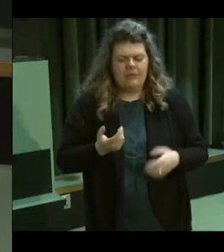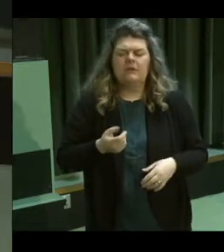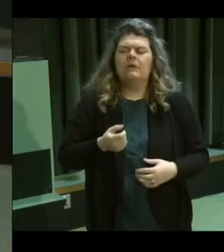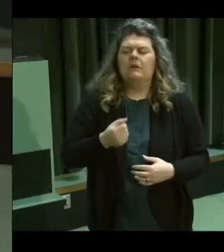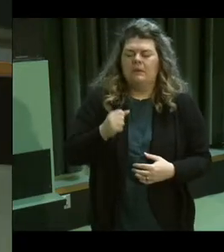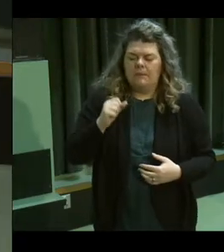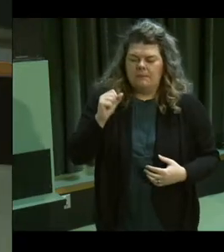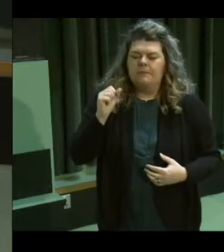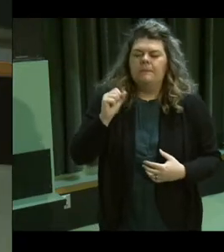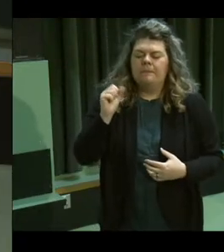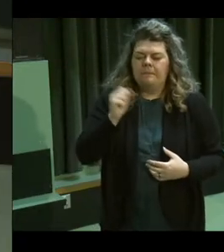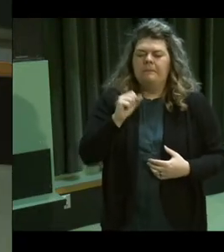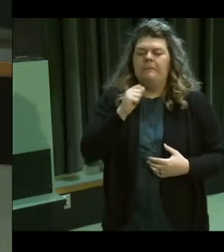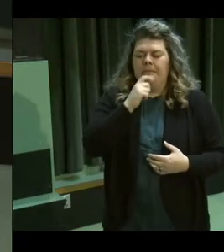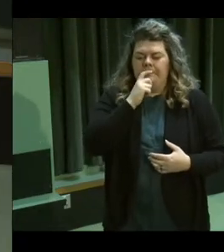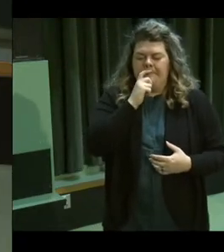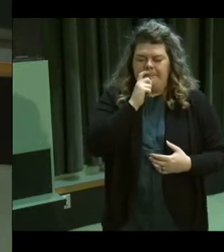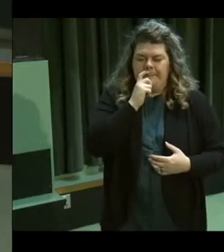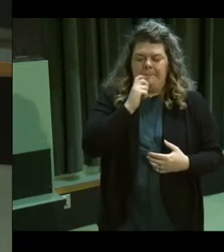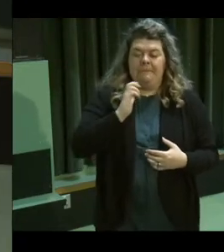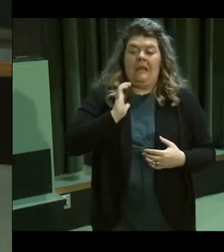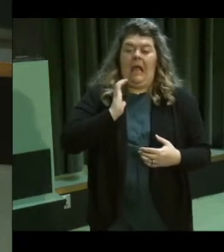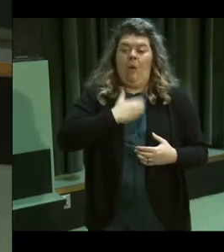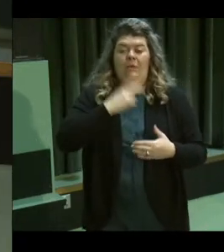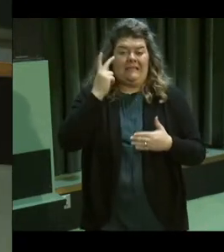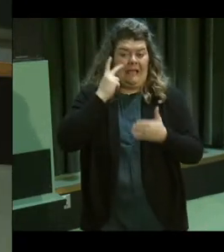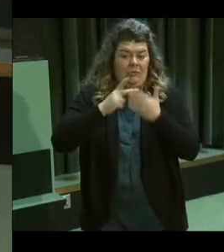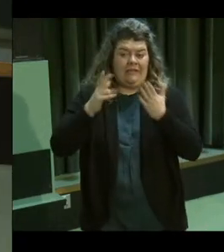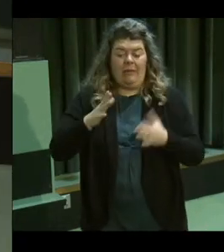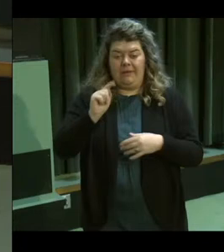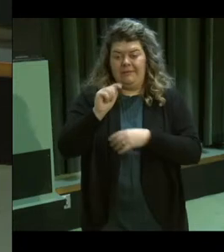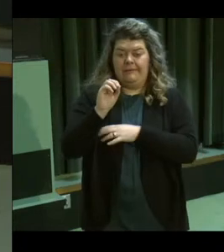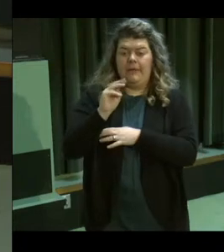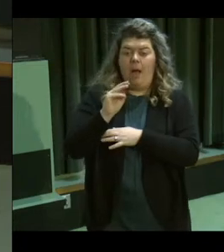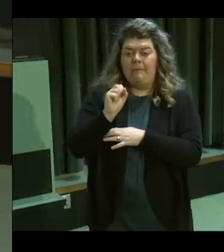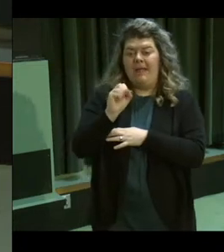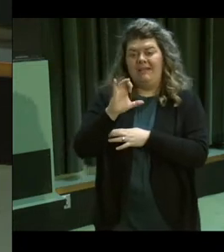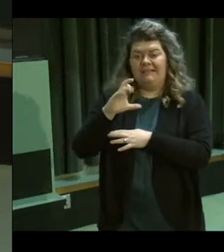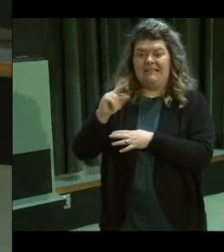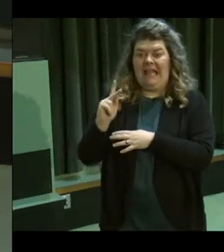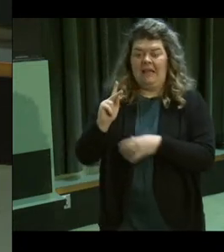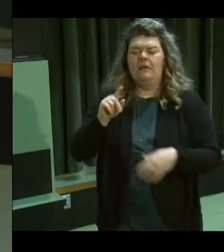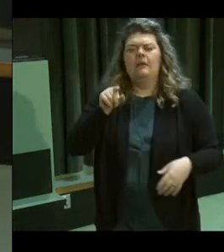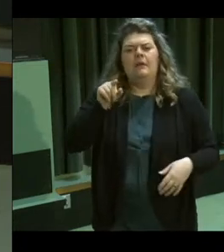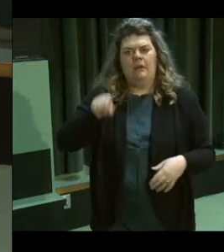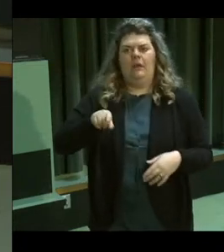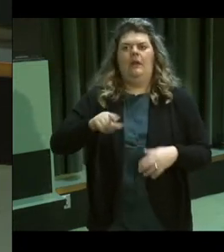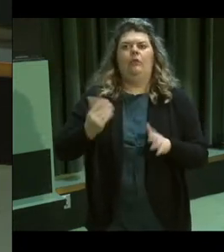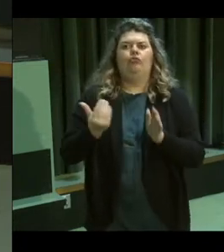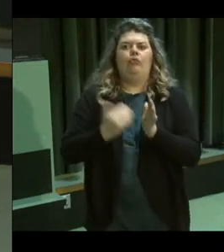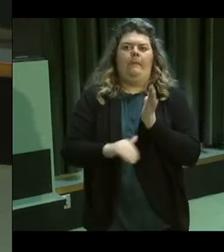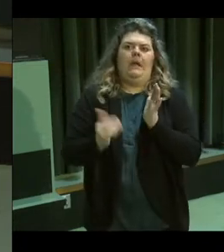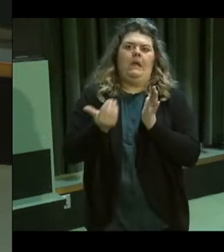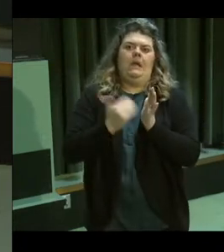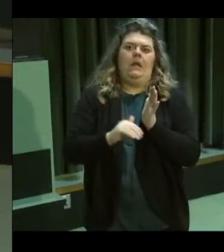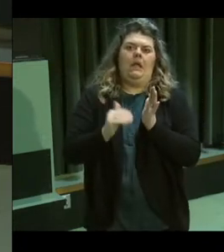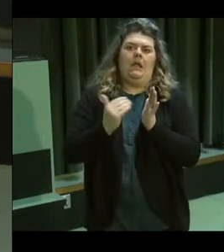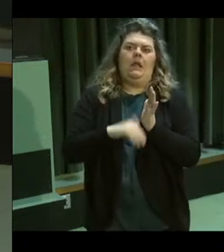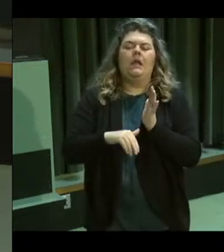Well, our, our secretary, Tom